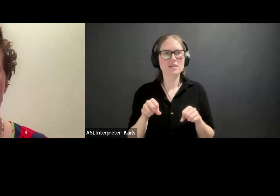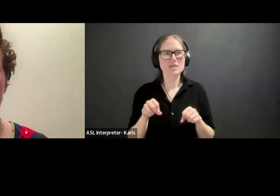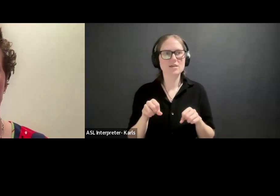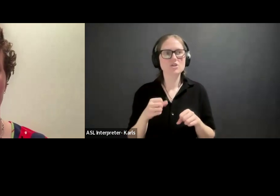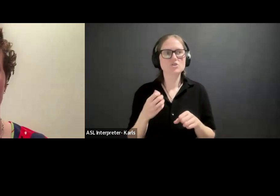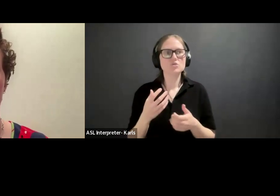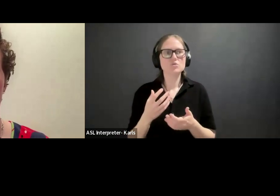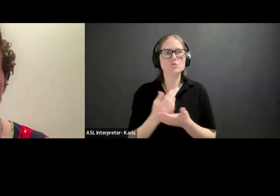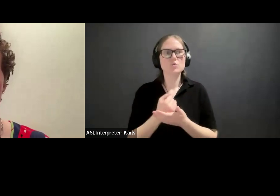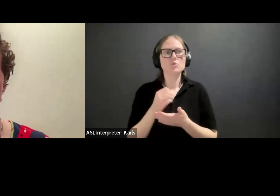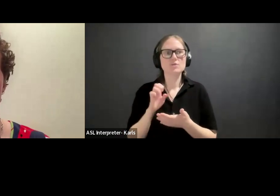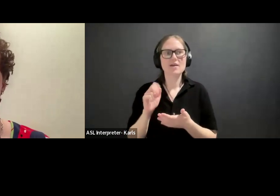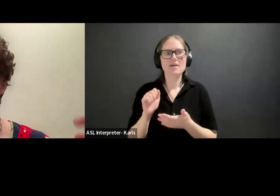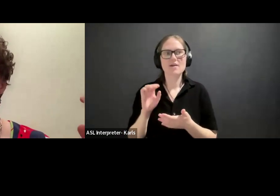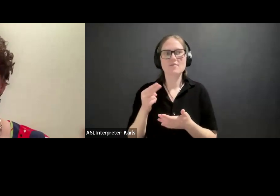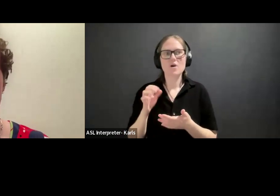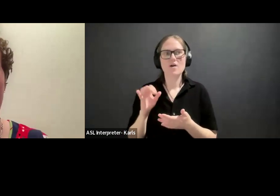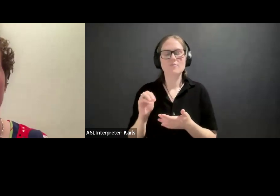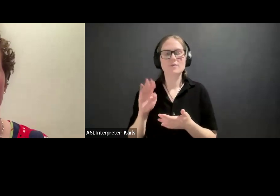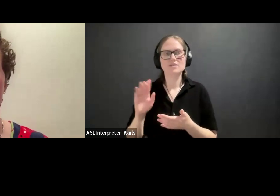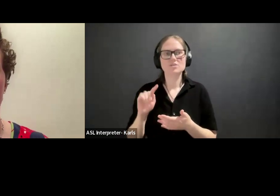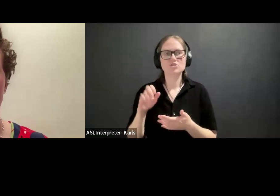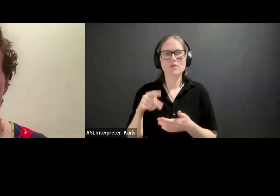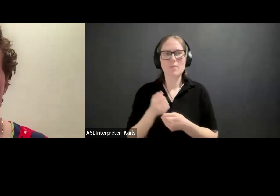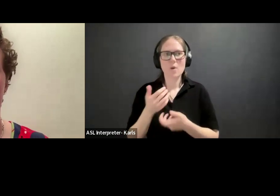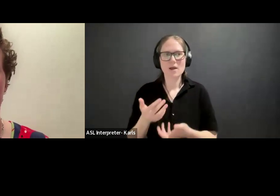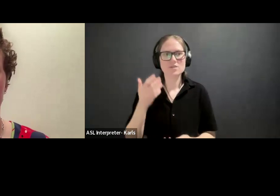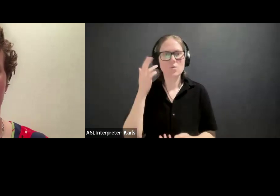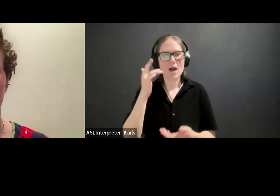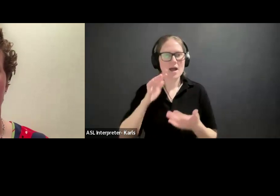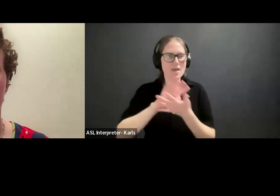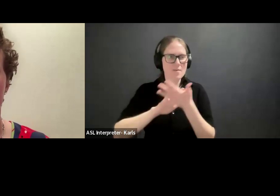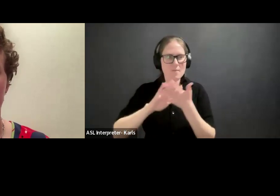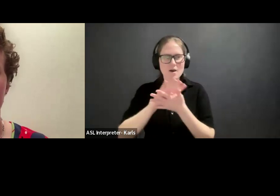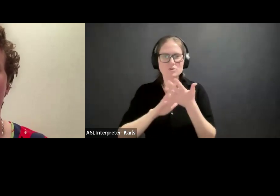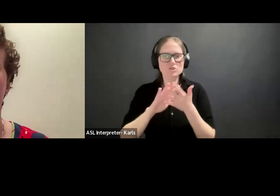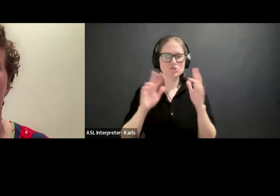Um, Because it muddles genre, um, and discipline,